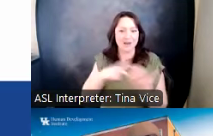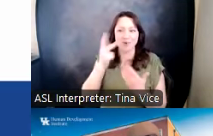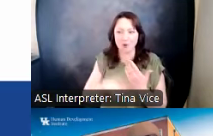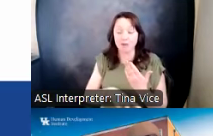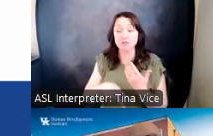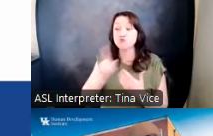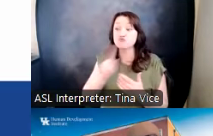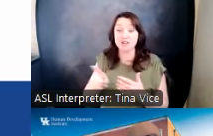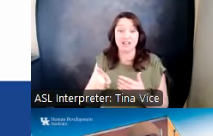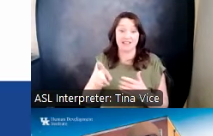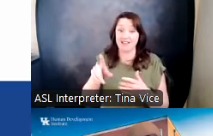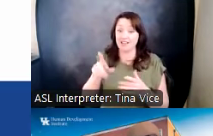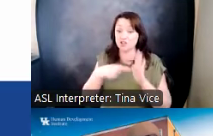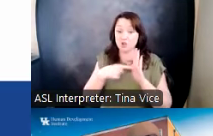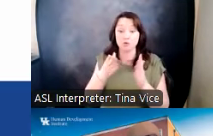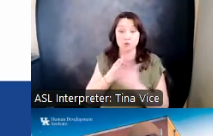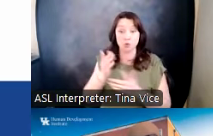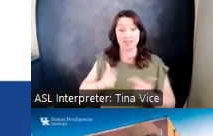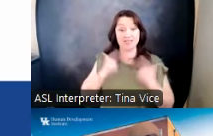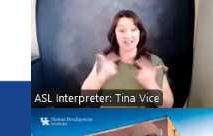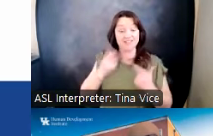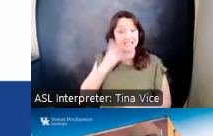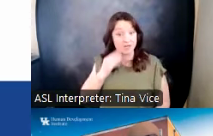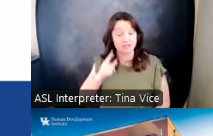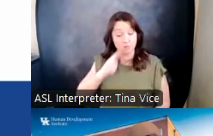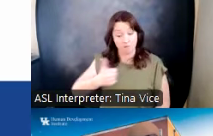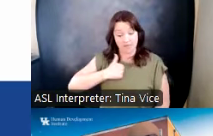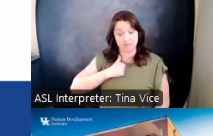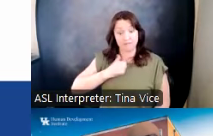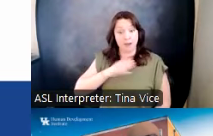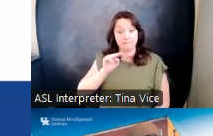lived experience for us. For me, when I was in my master's program as a